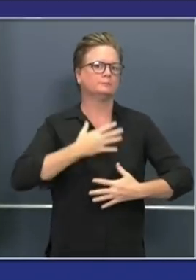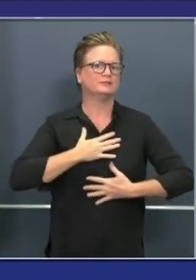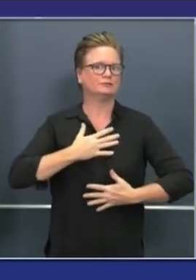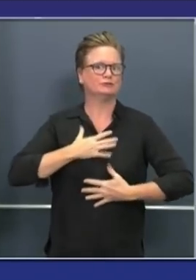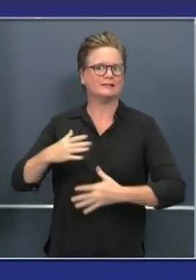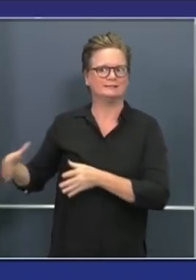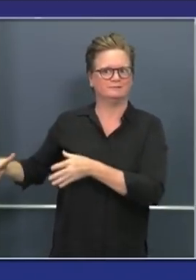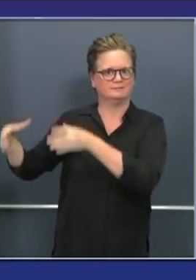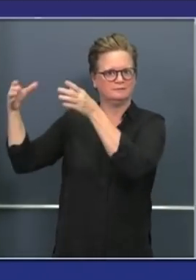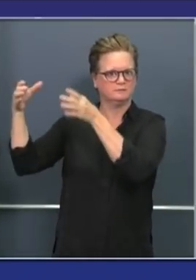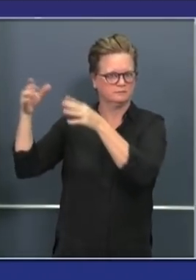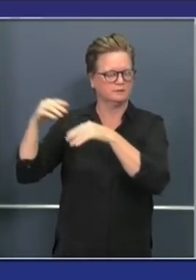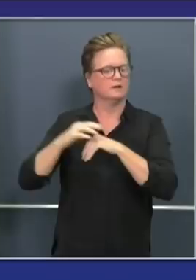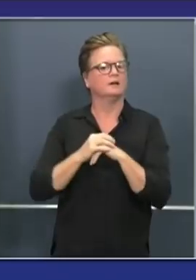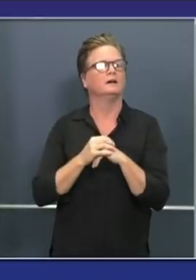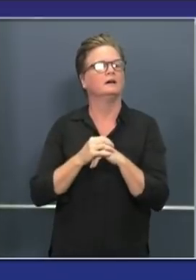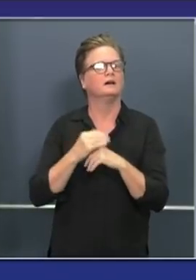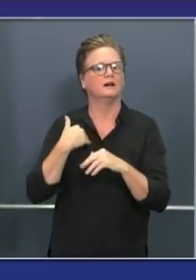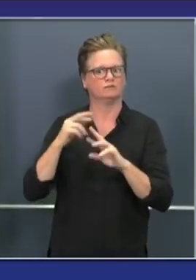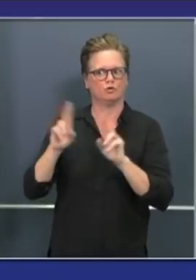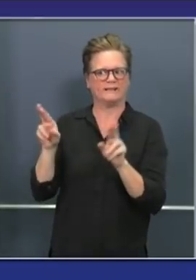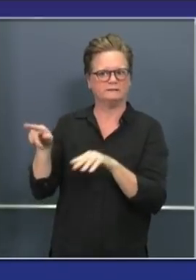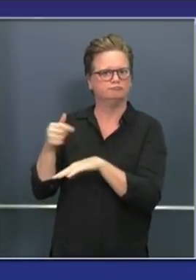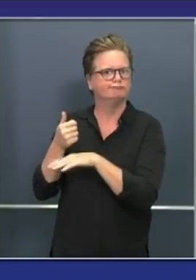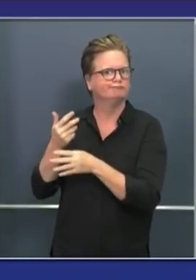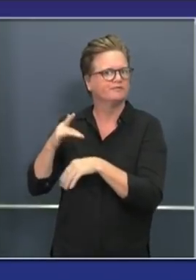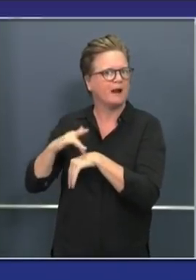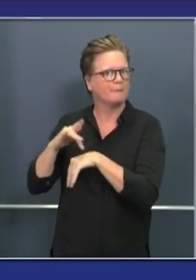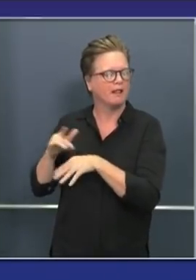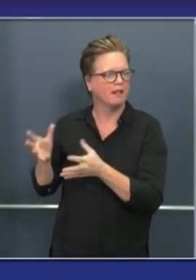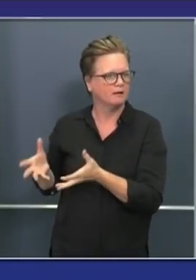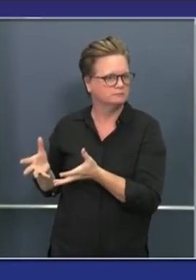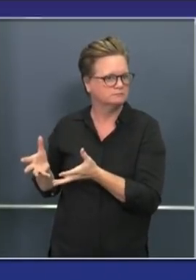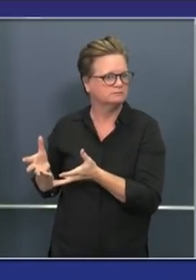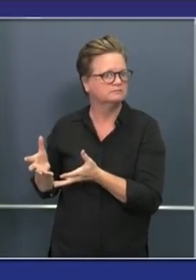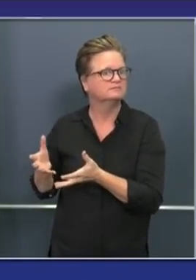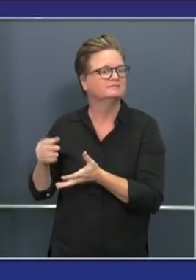THAT'S VENTILATORS THAT EXIST WITHIN THE HOSPITAL SYSTEM AND